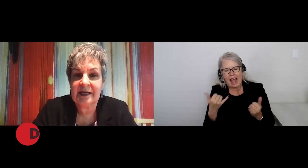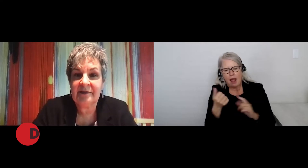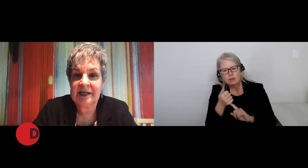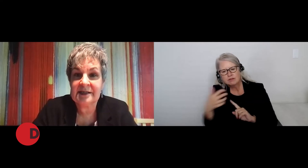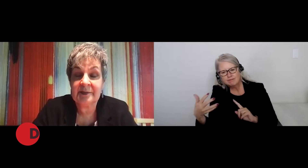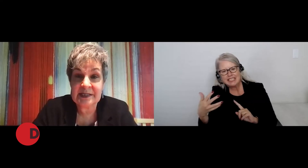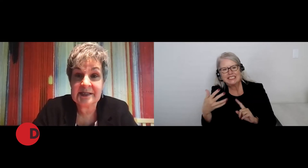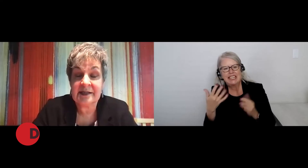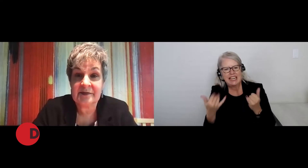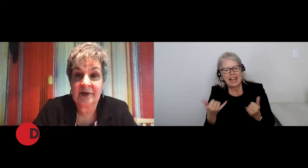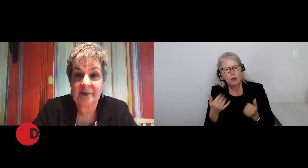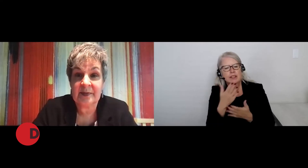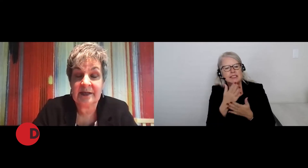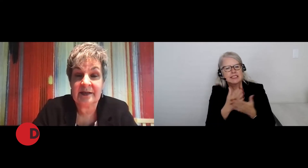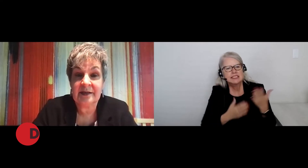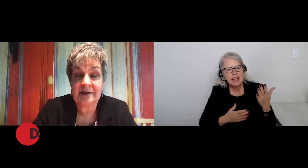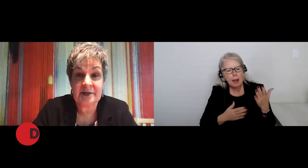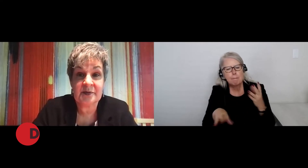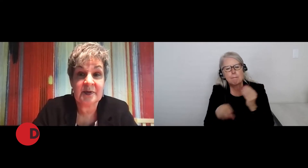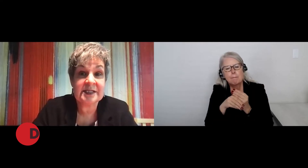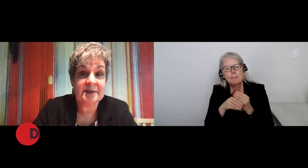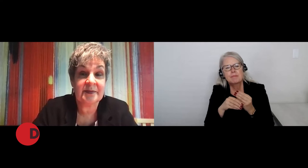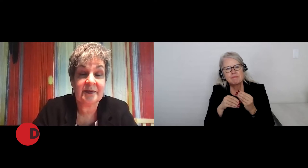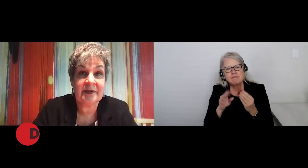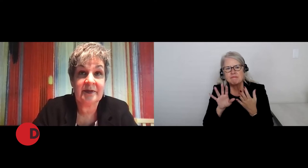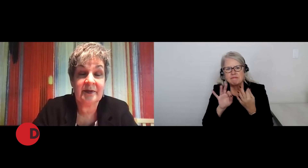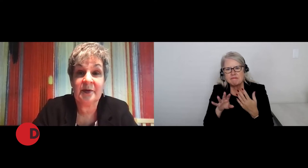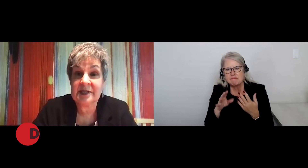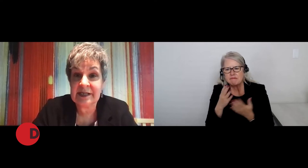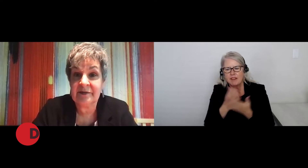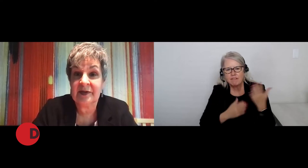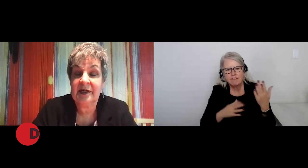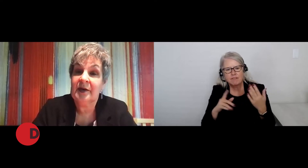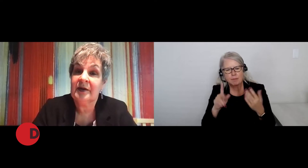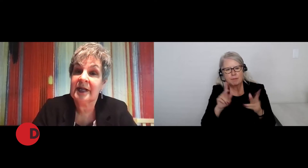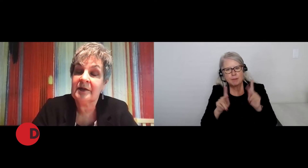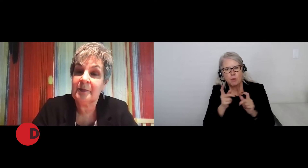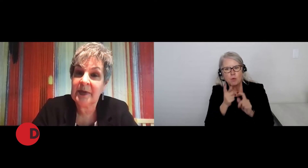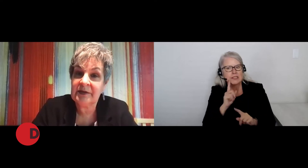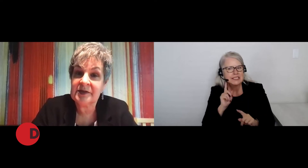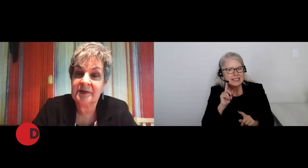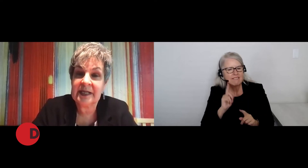We are now, based on feedback from people who are Deaf,